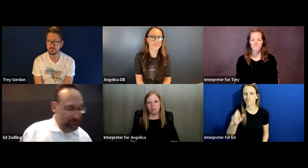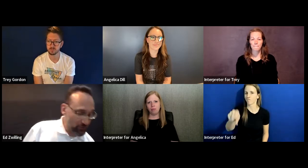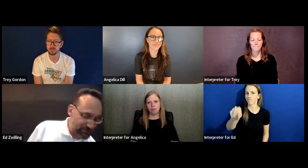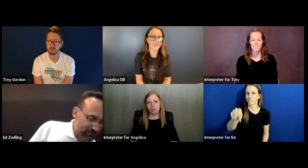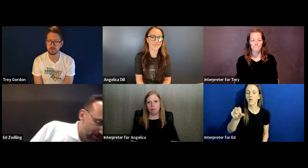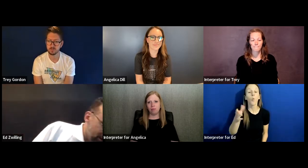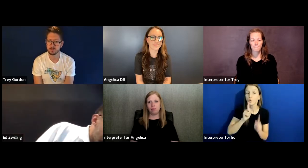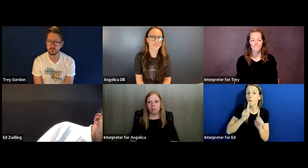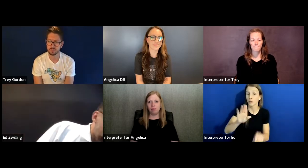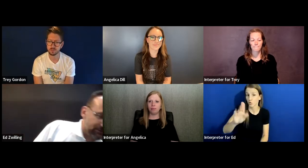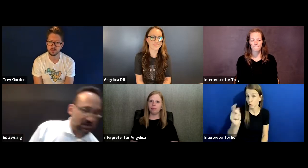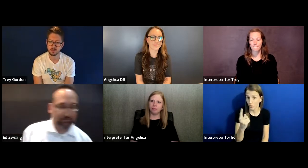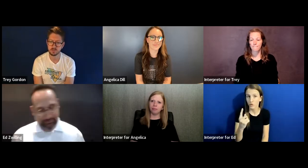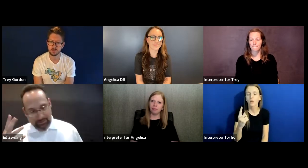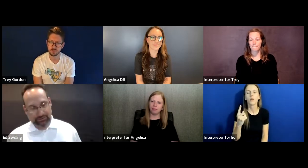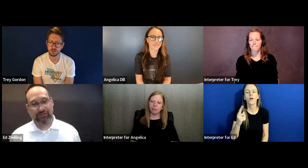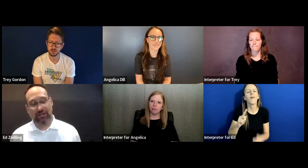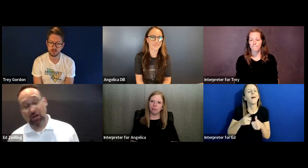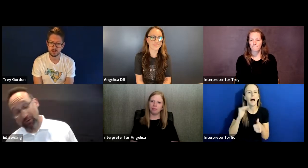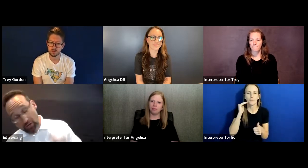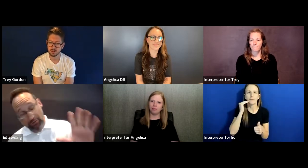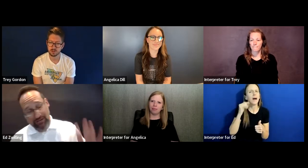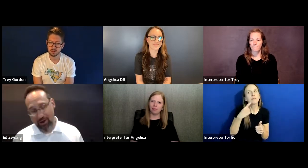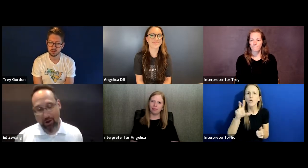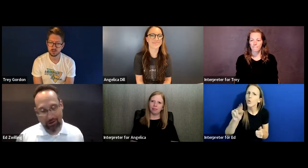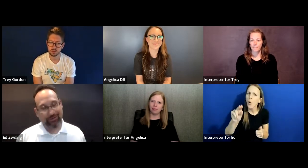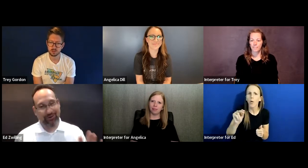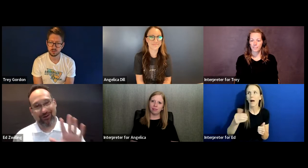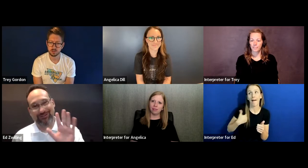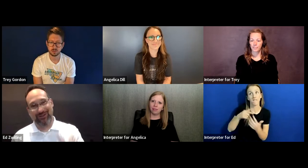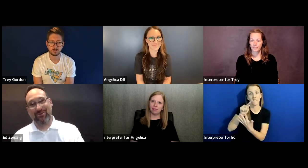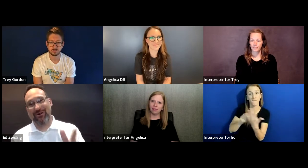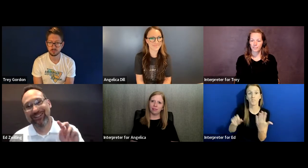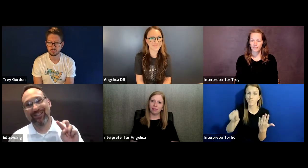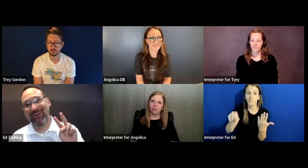your question at first i was i was gonna just say no but no there actually are there are two there